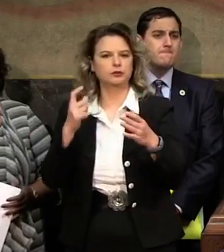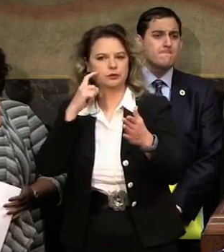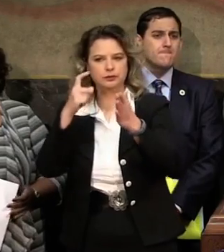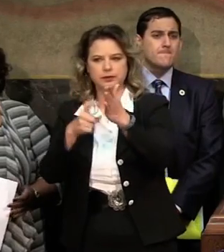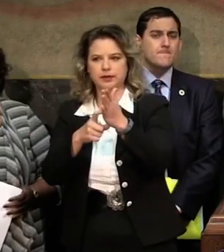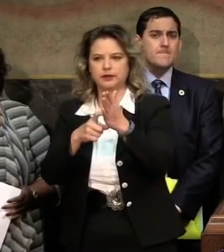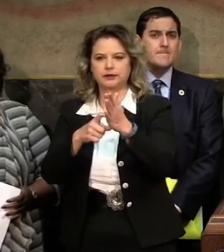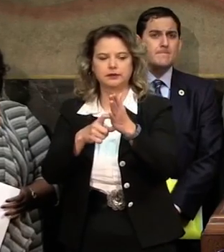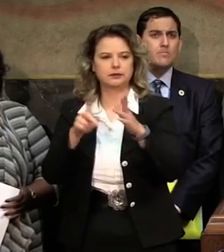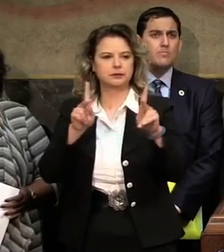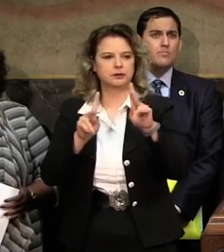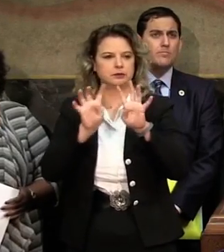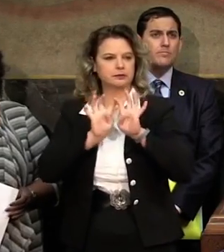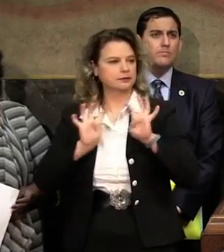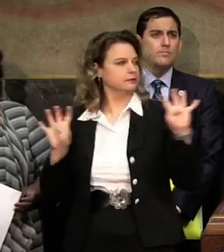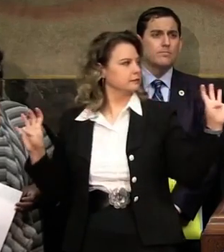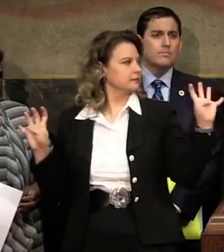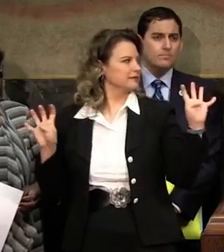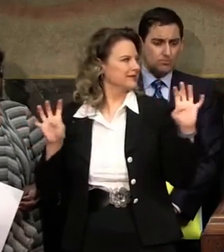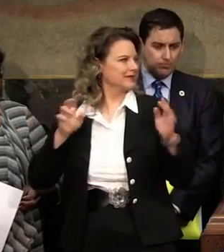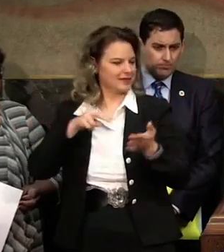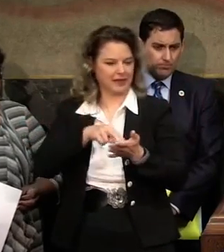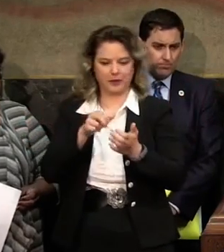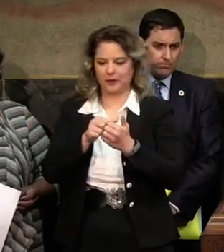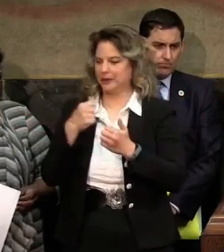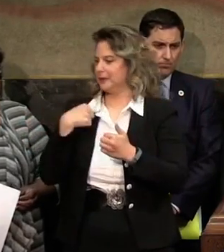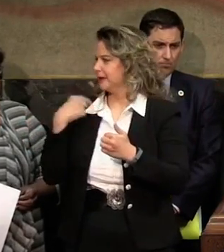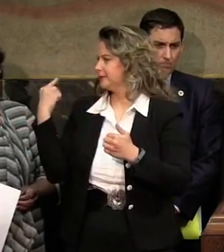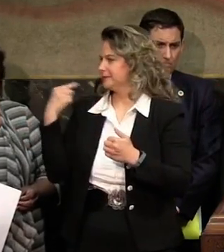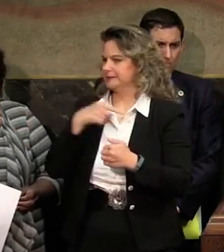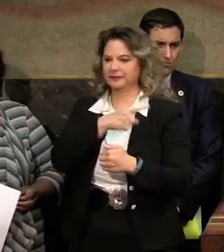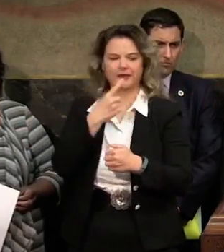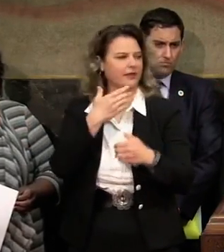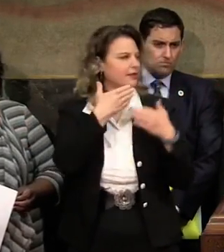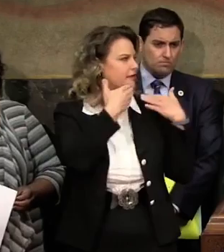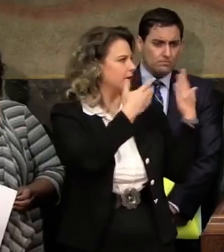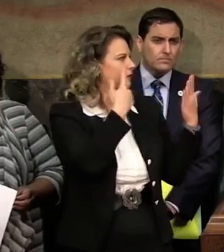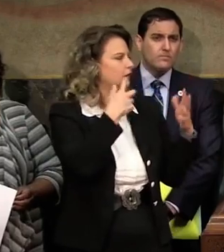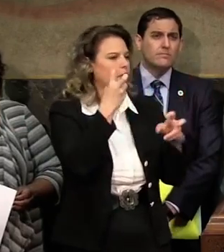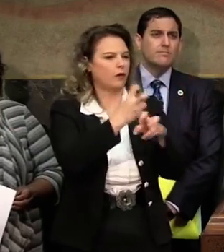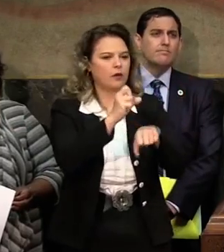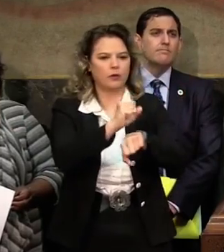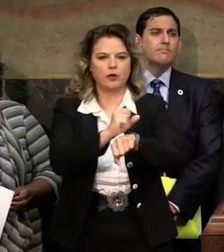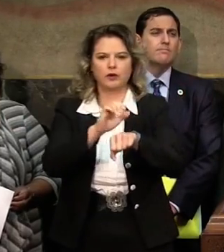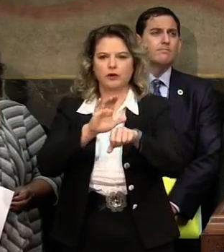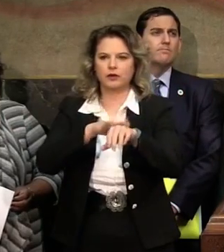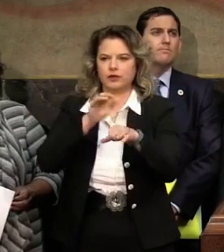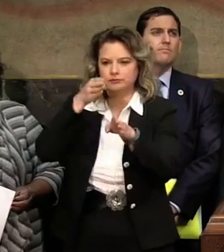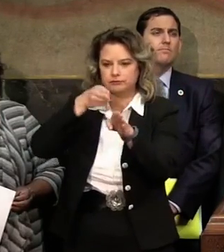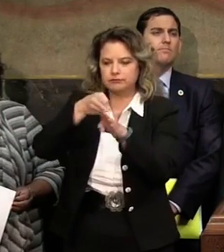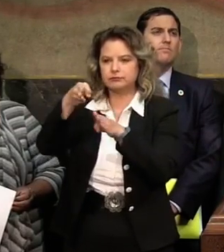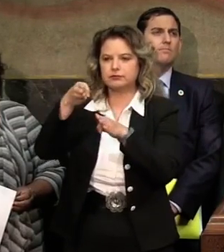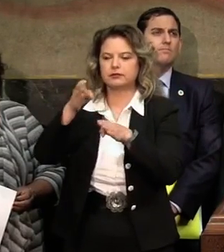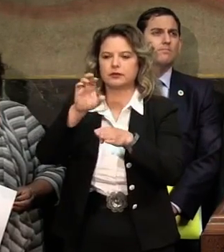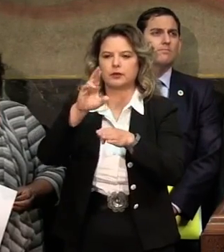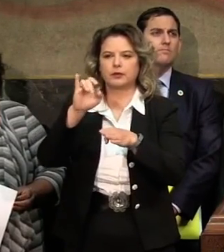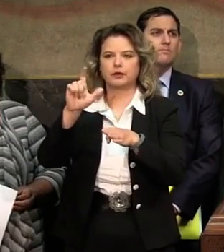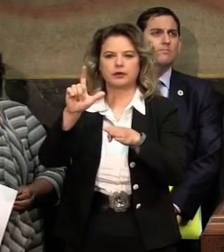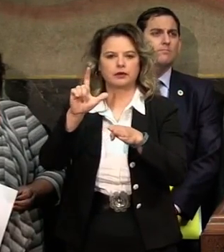standing up here with me and thank them for their hard work on the area of criminal justice reinvestment and the